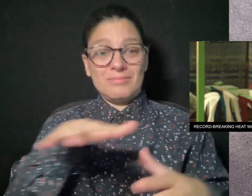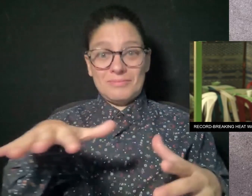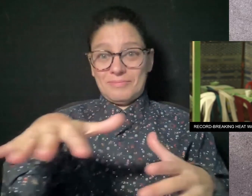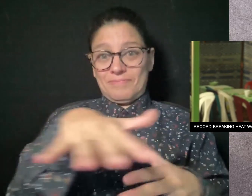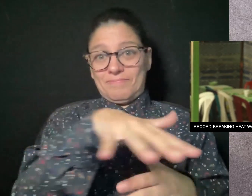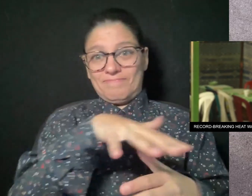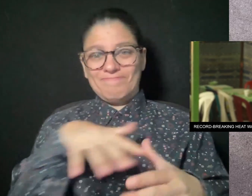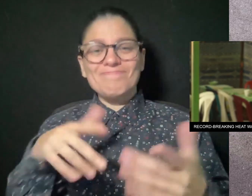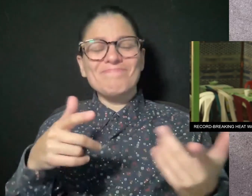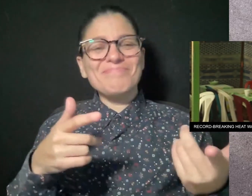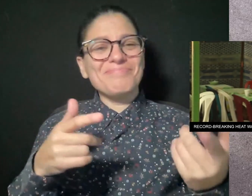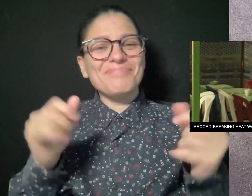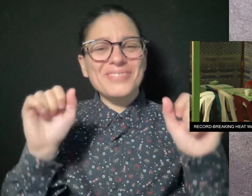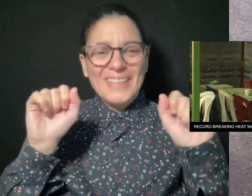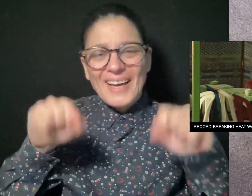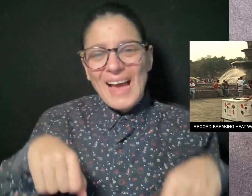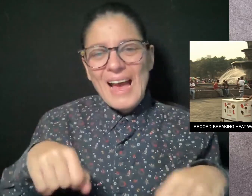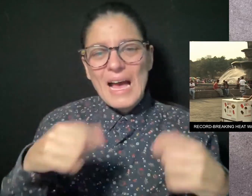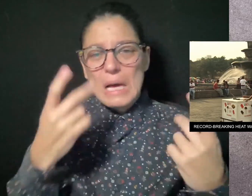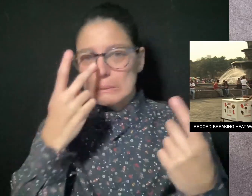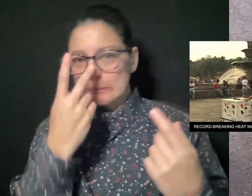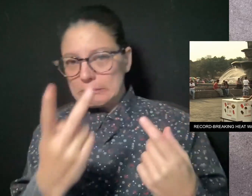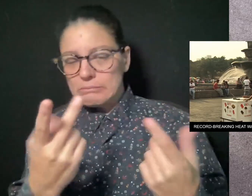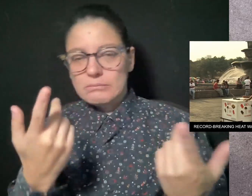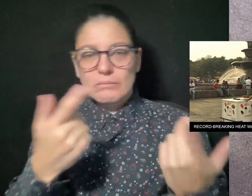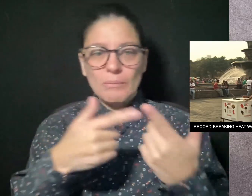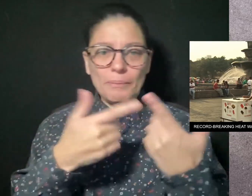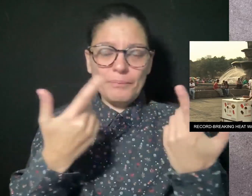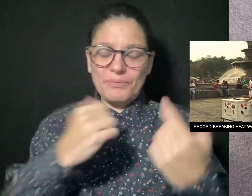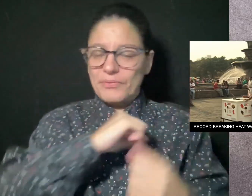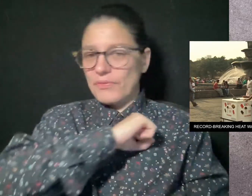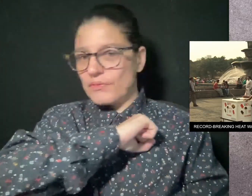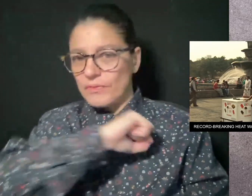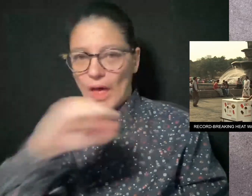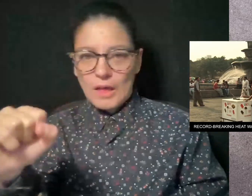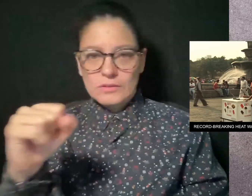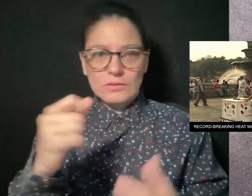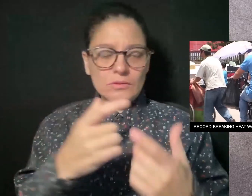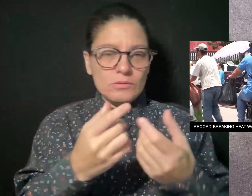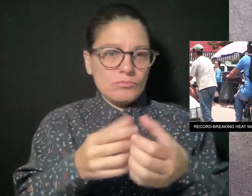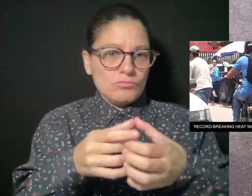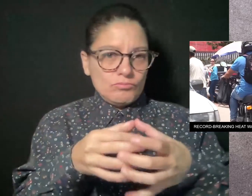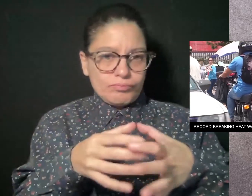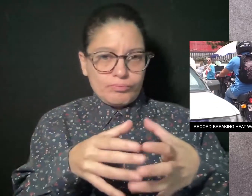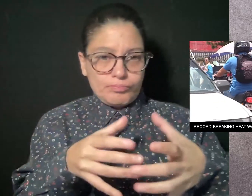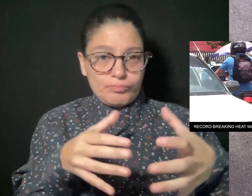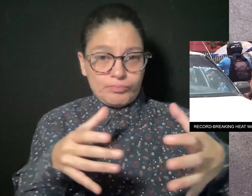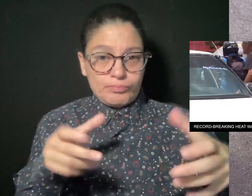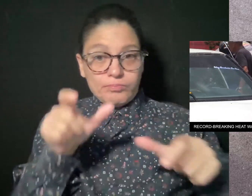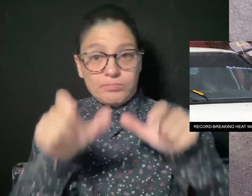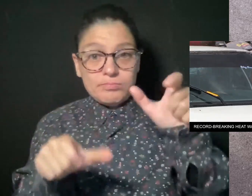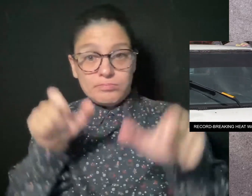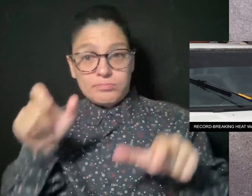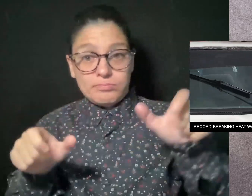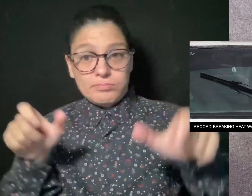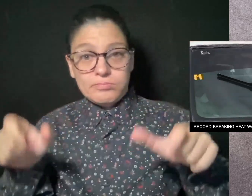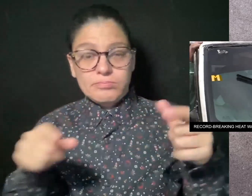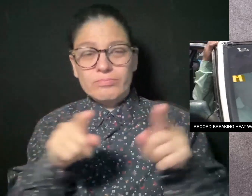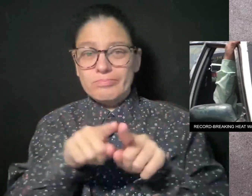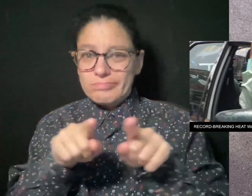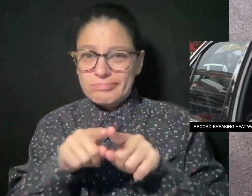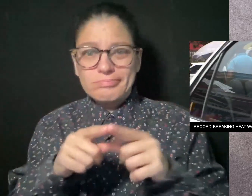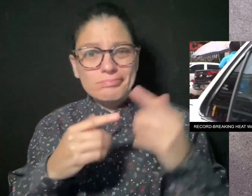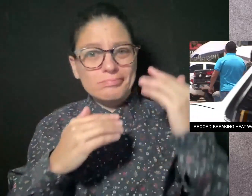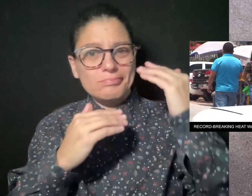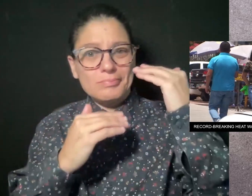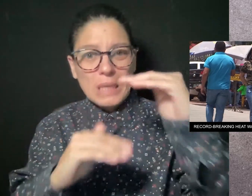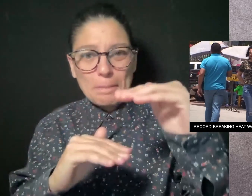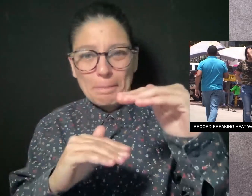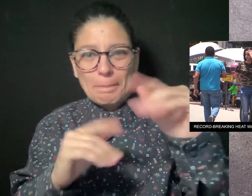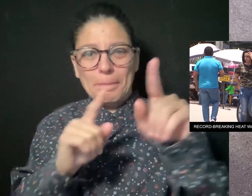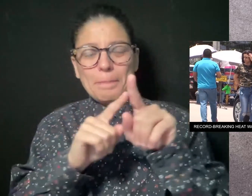and Nicaragua these regions are vulnerable due to fast growing populations and limited